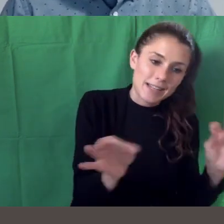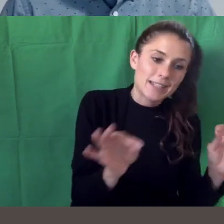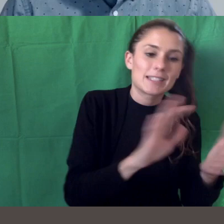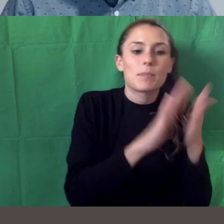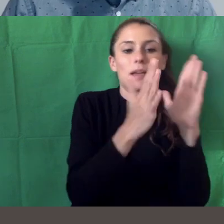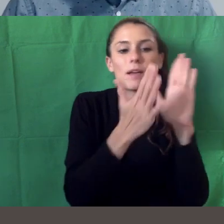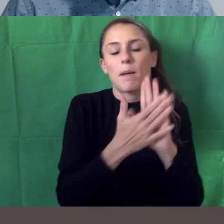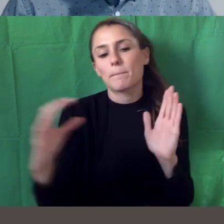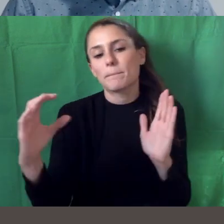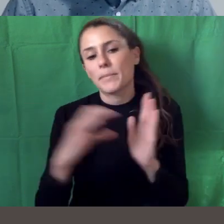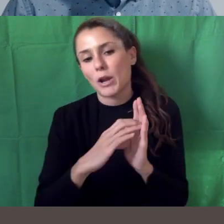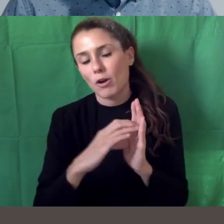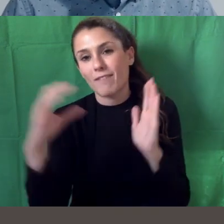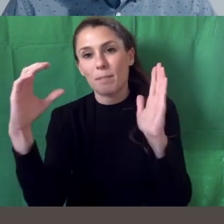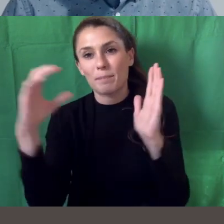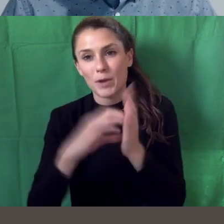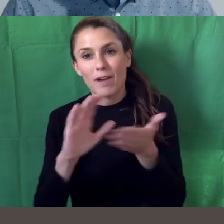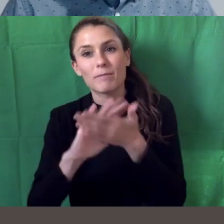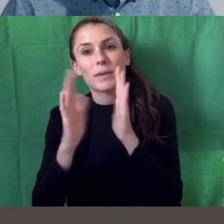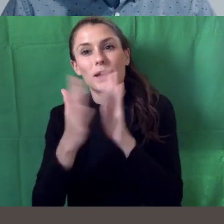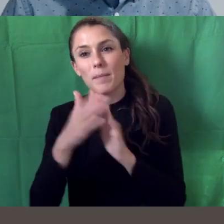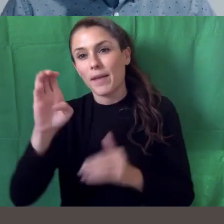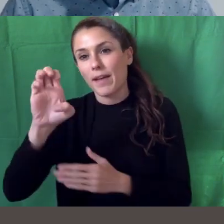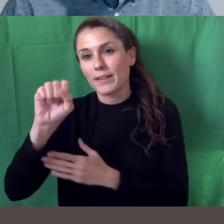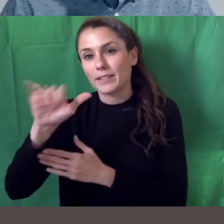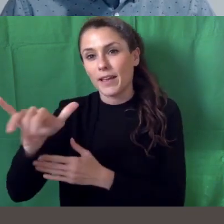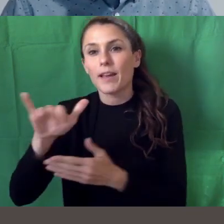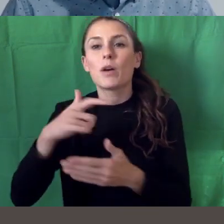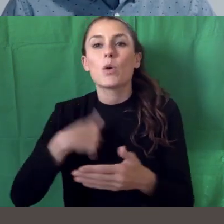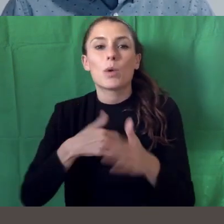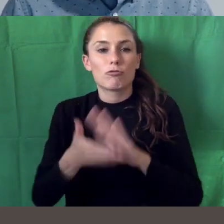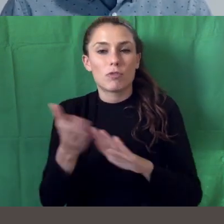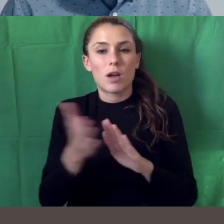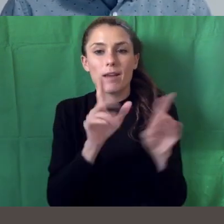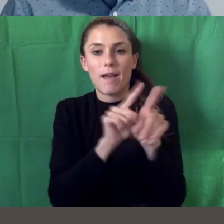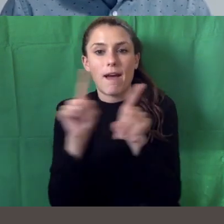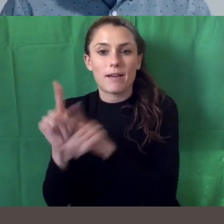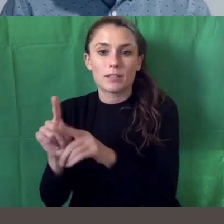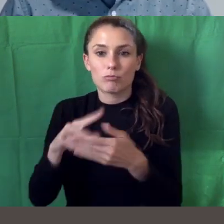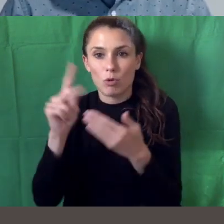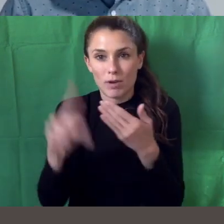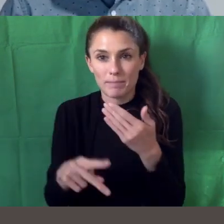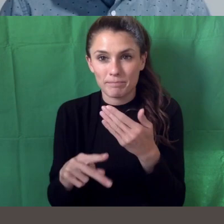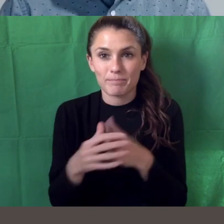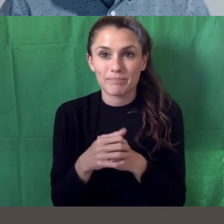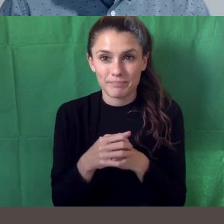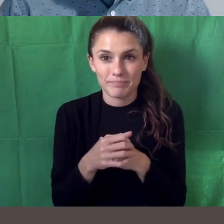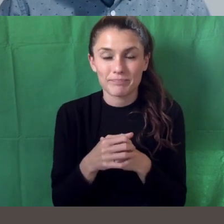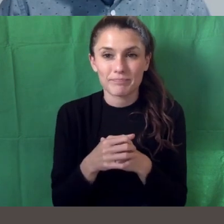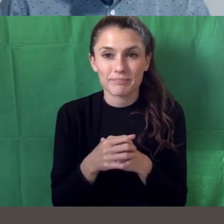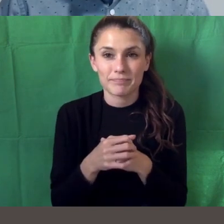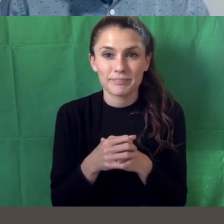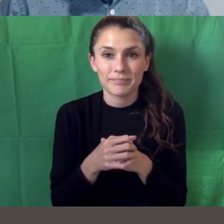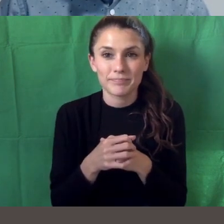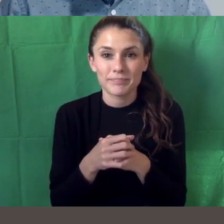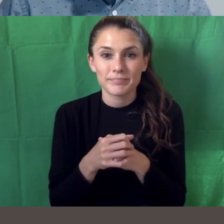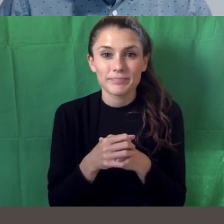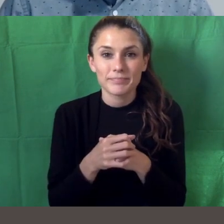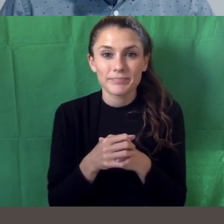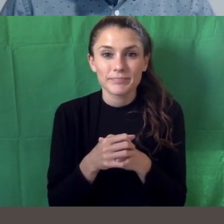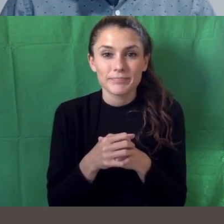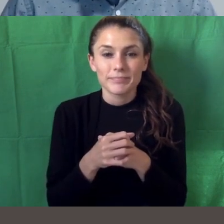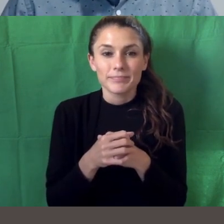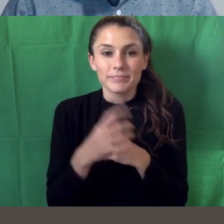those paragraphs form essays, and we run these as programs.